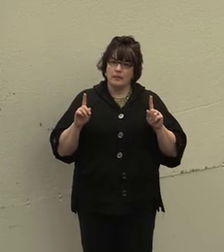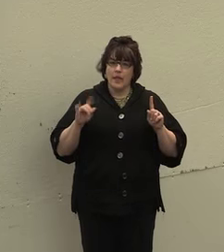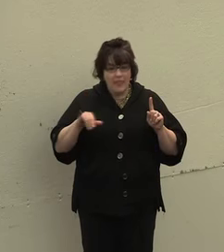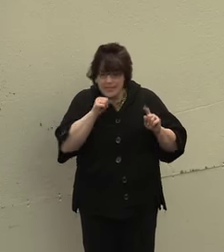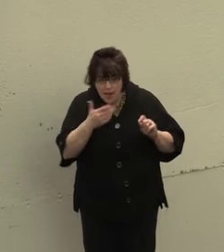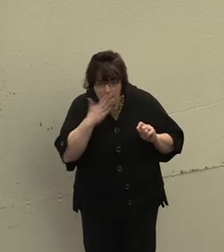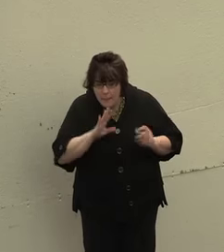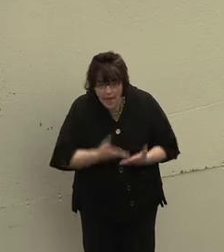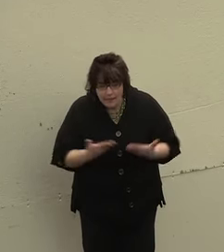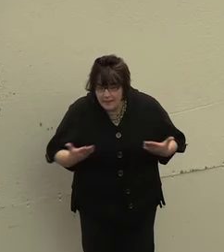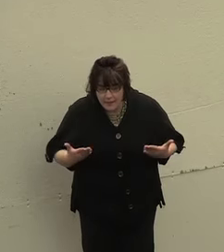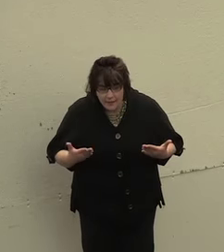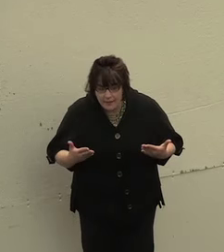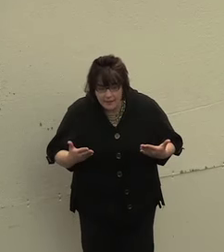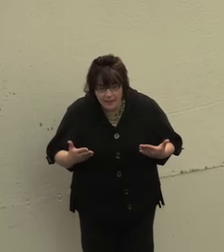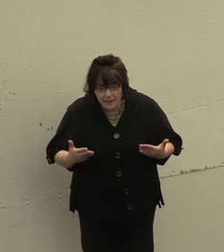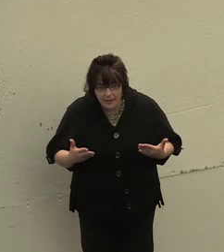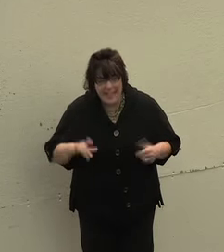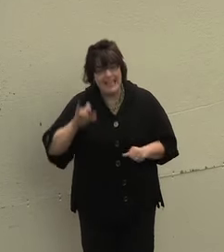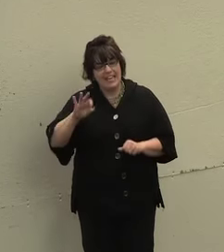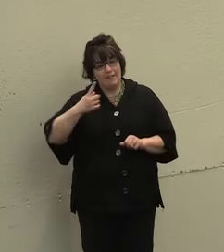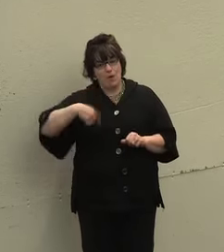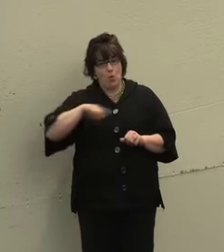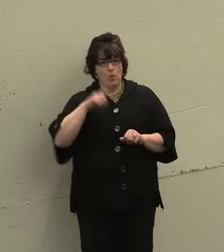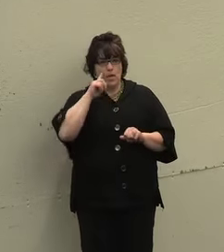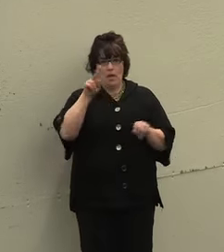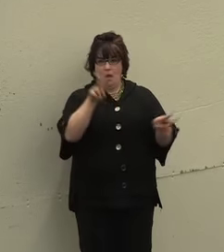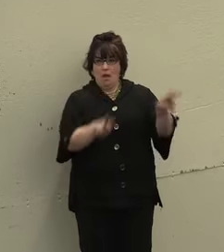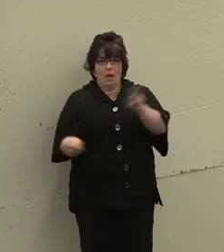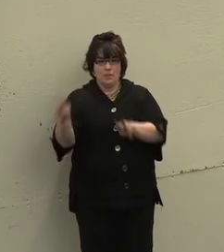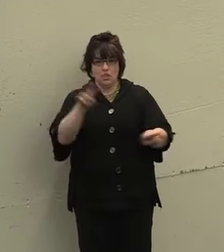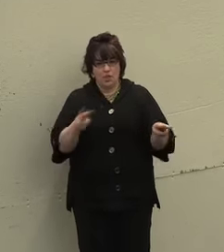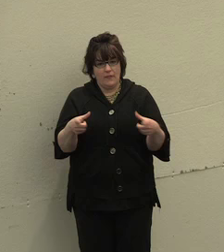because if we observe the Japanese tradition,